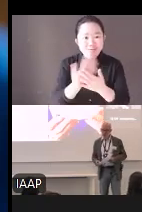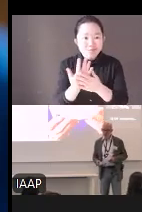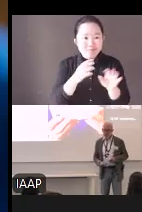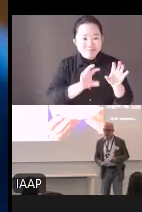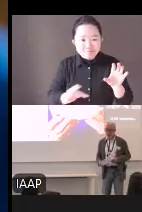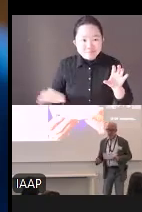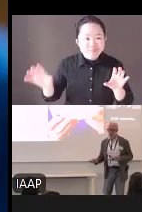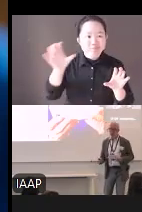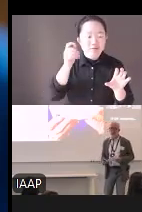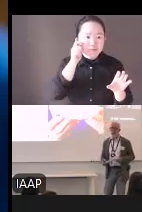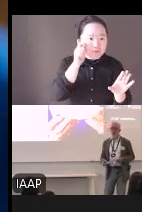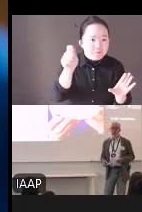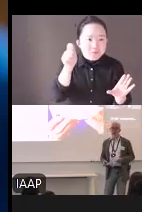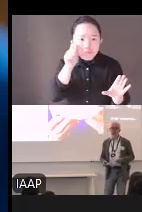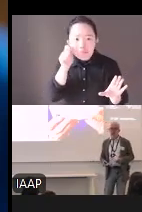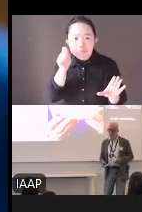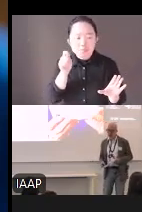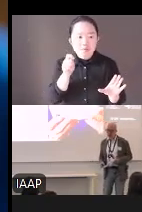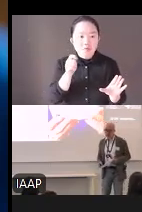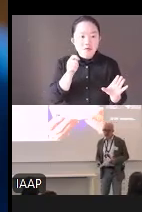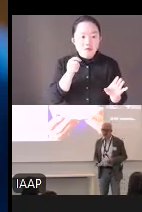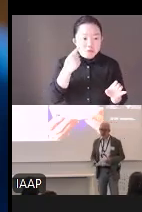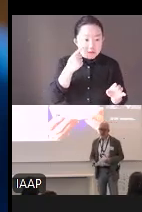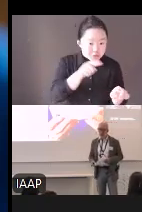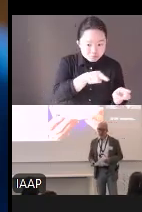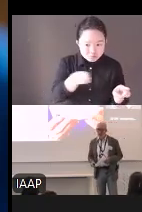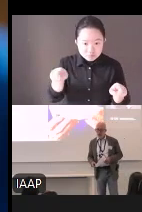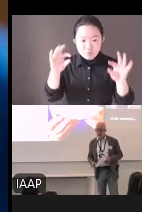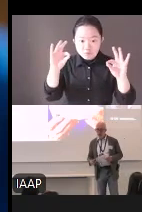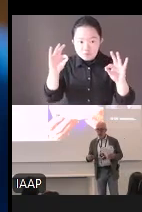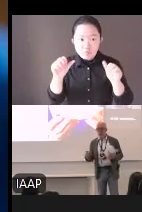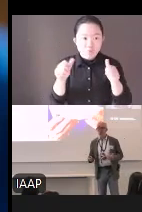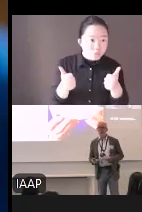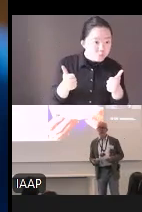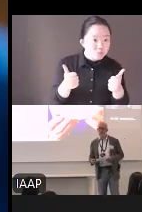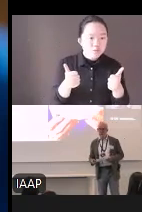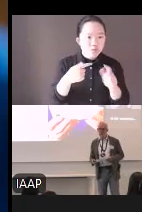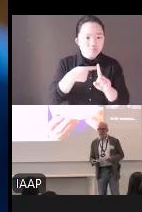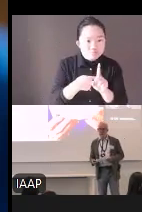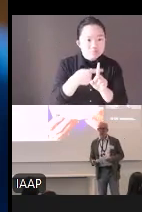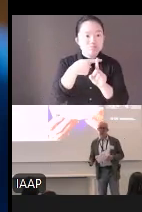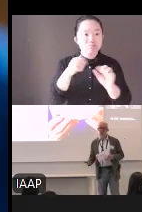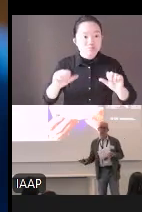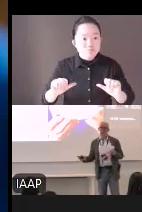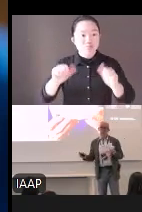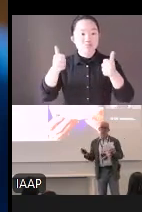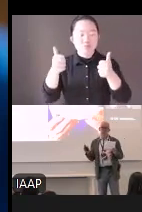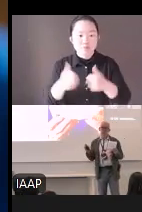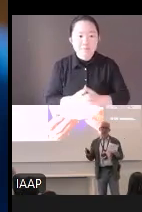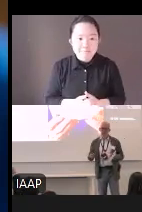compiling, disseminating knowledge and, well, on welfare issues and was, almost